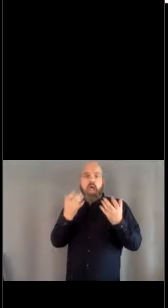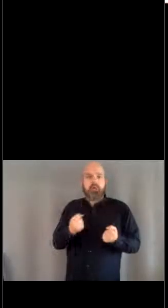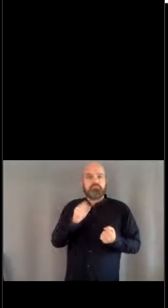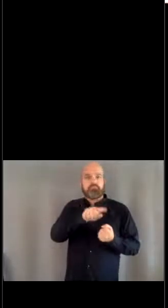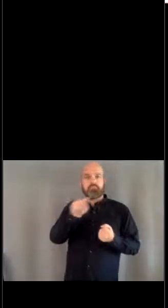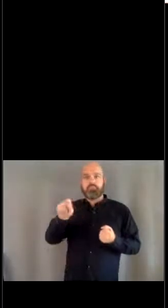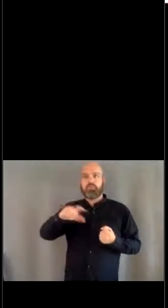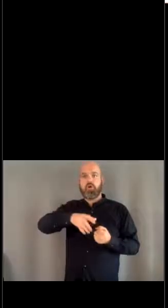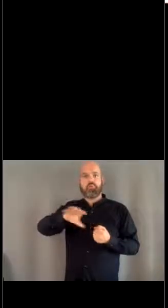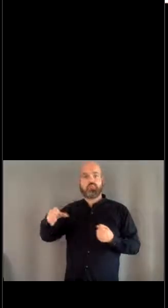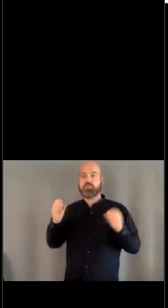Next slide.